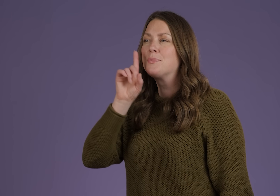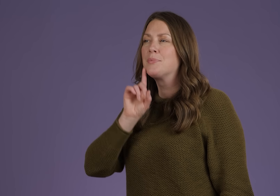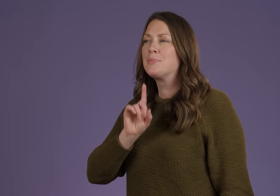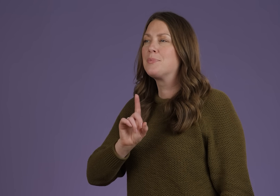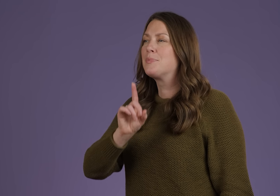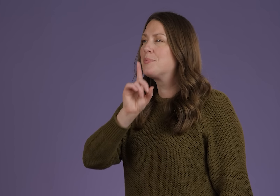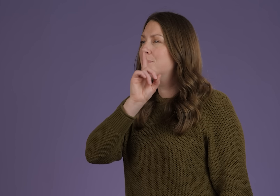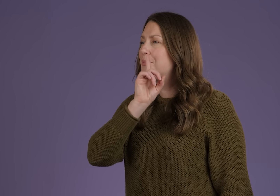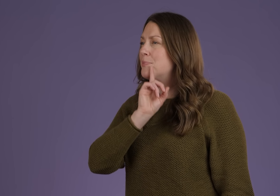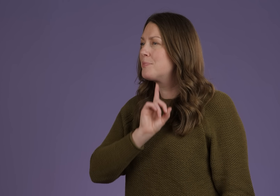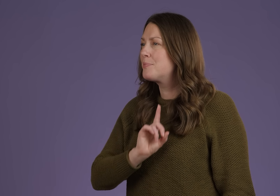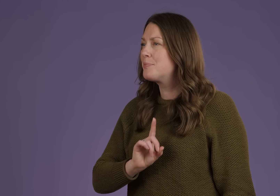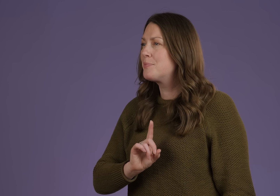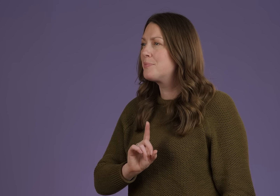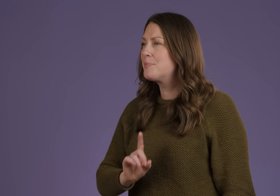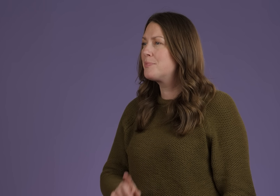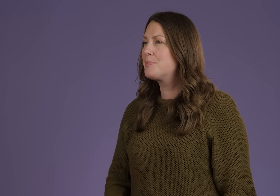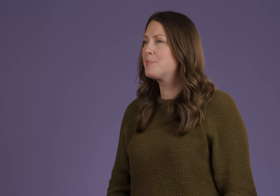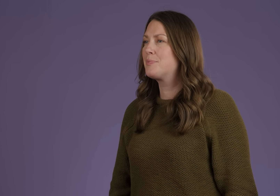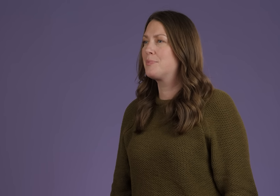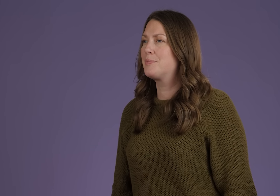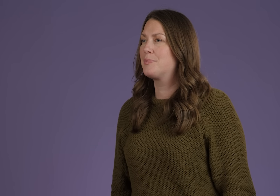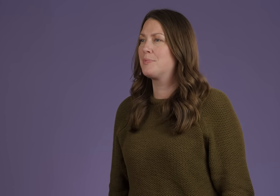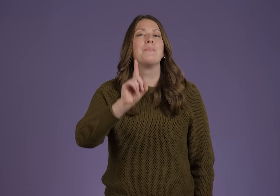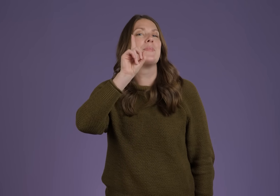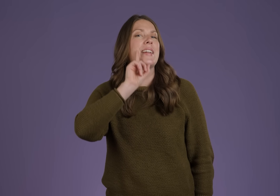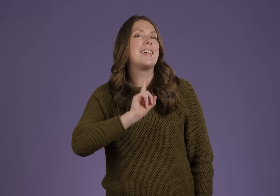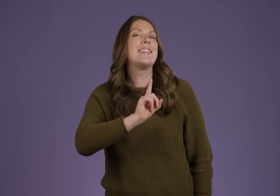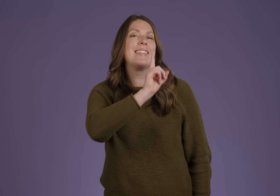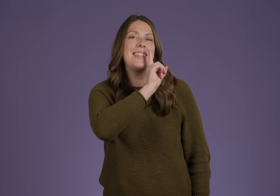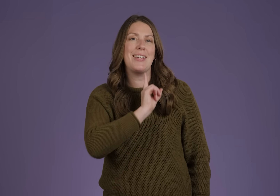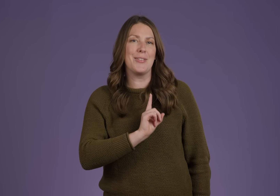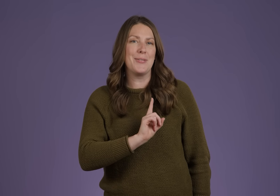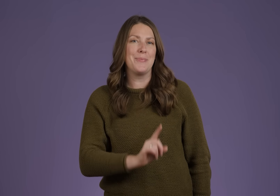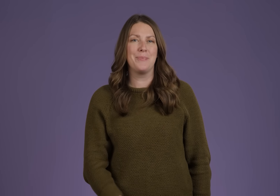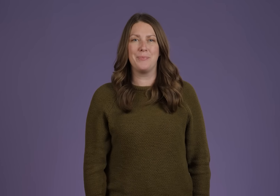It's the number one going in either side of your mouth Single